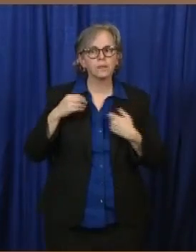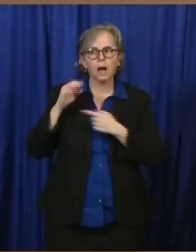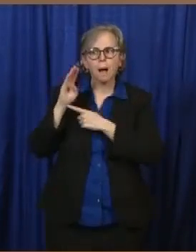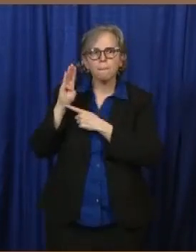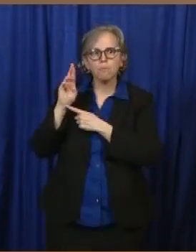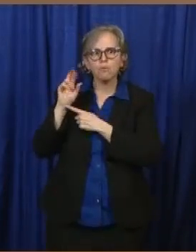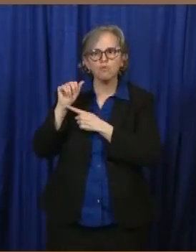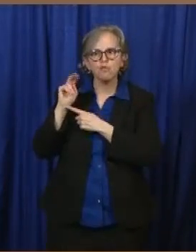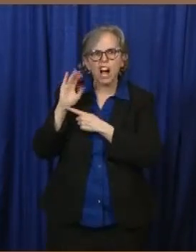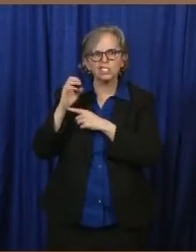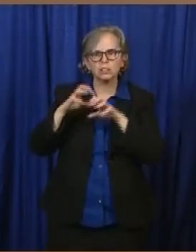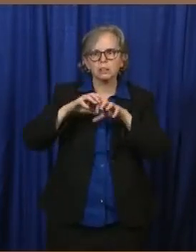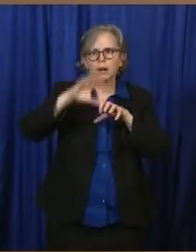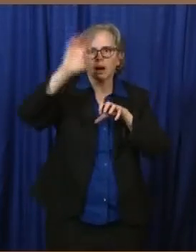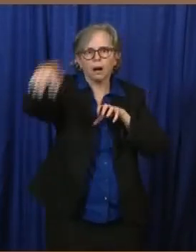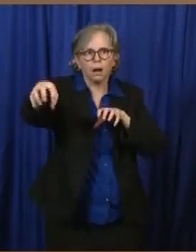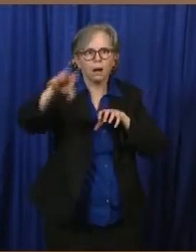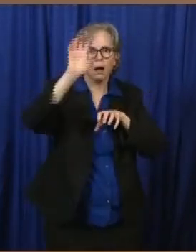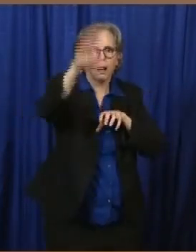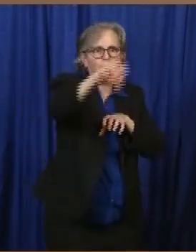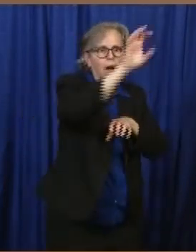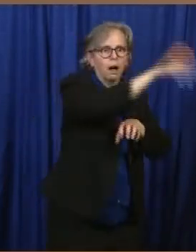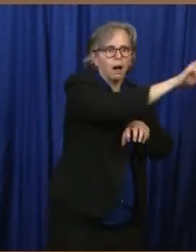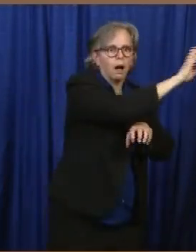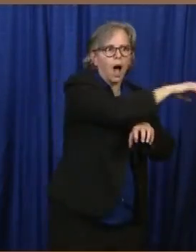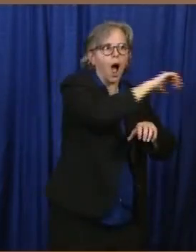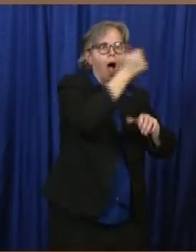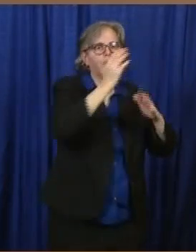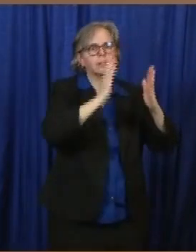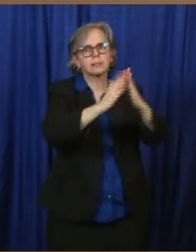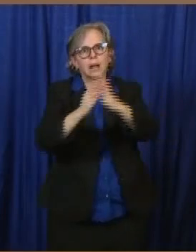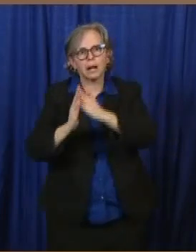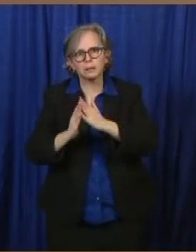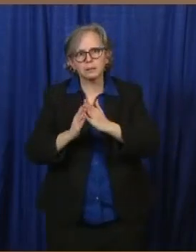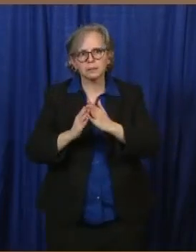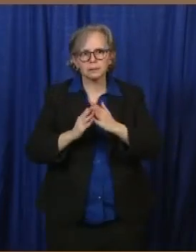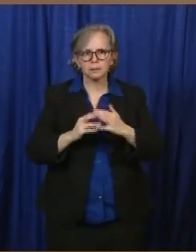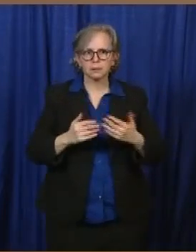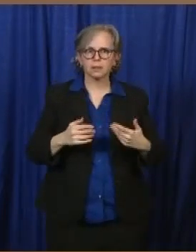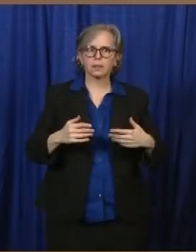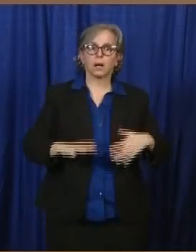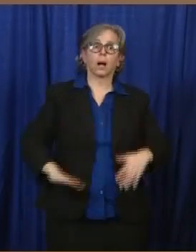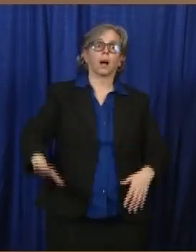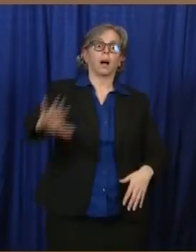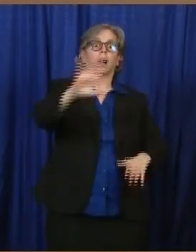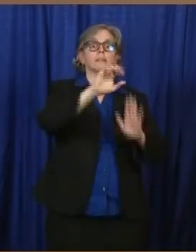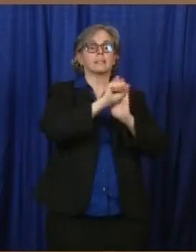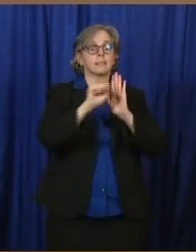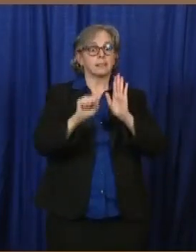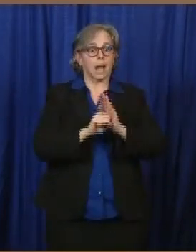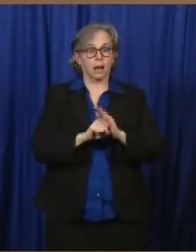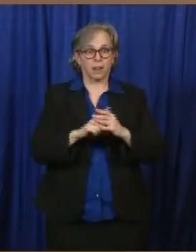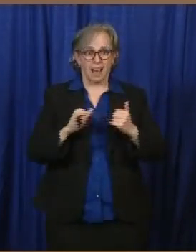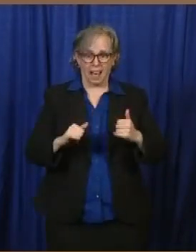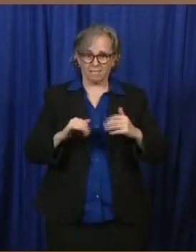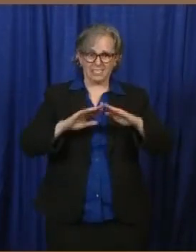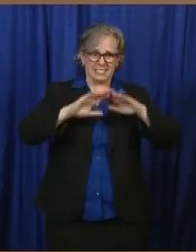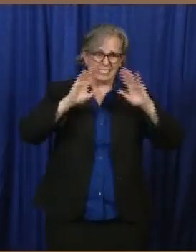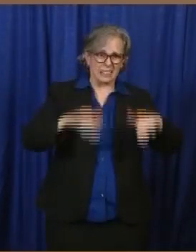COLLABORATING JUST IN ONE CITY. THEY ALSO HAVE BRANCHES OF THE